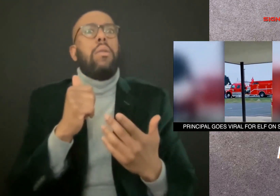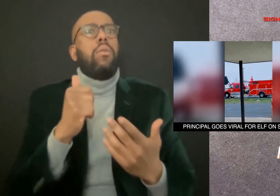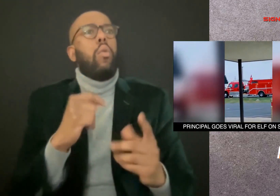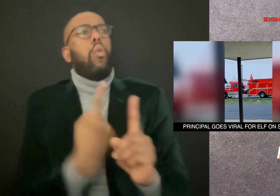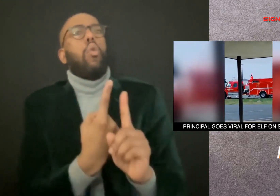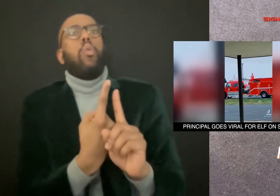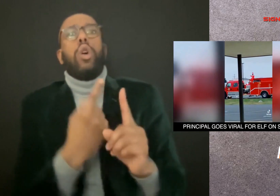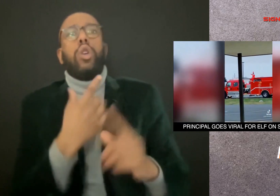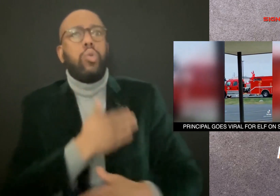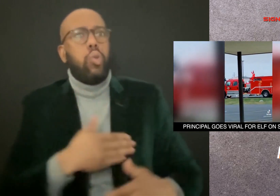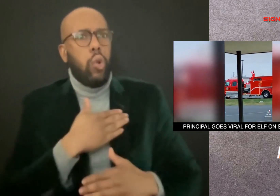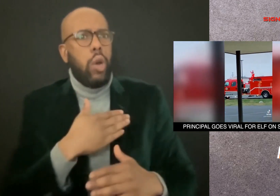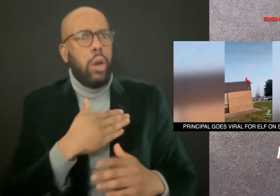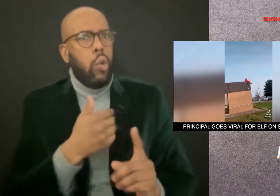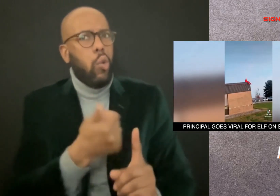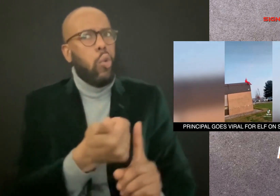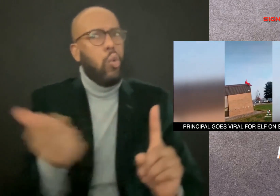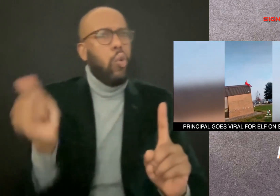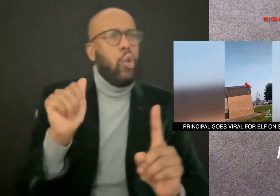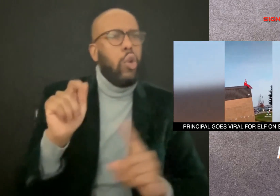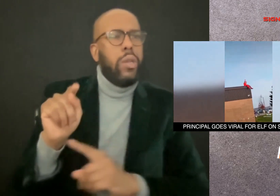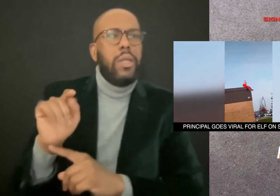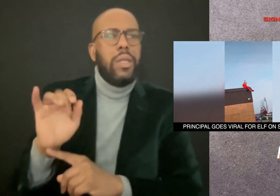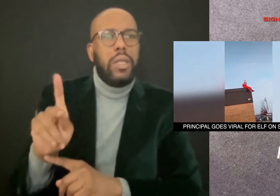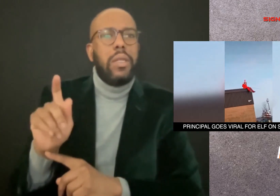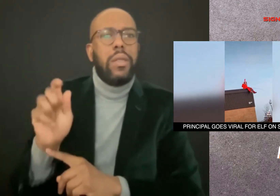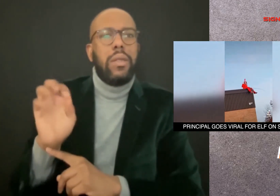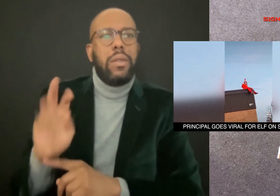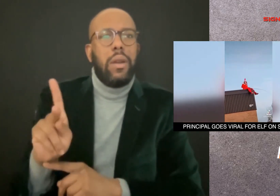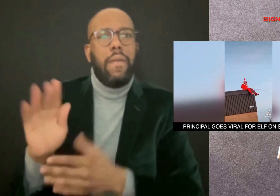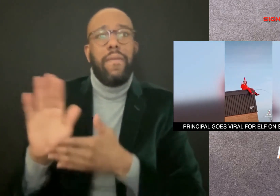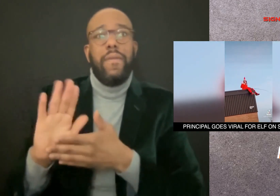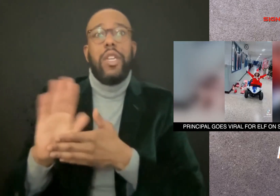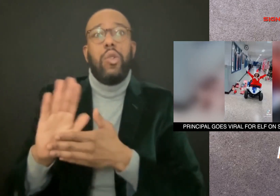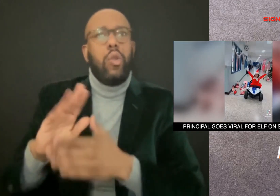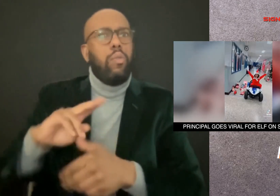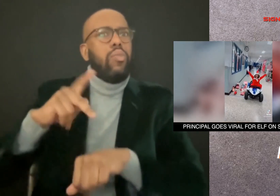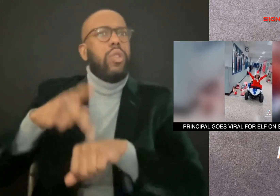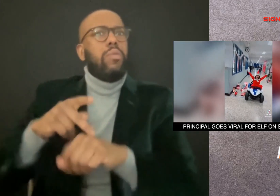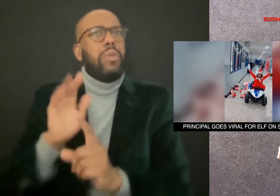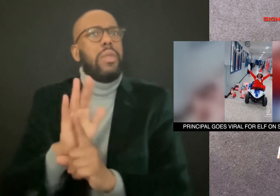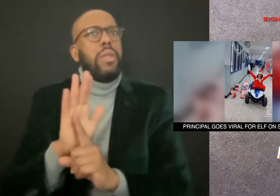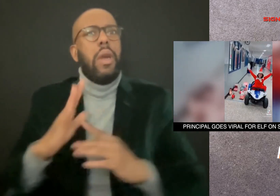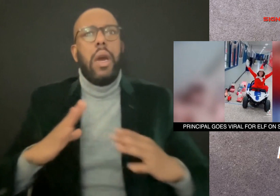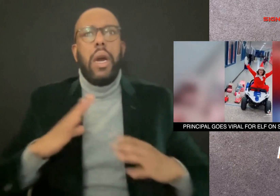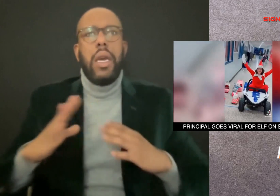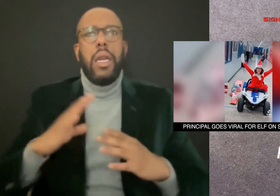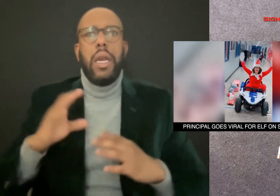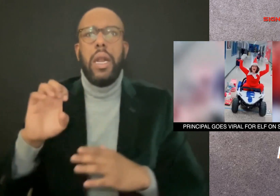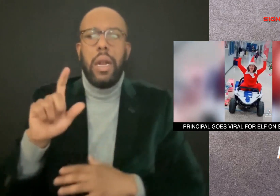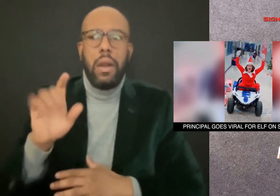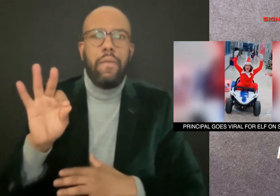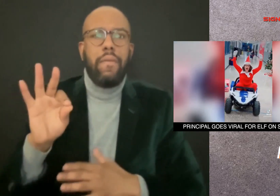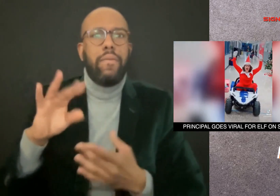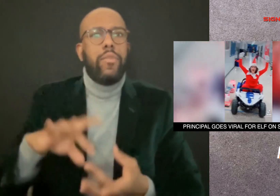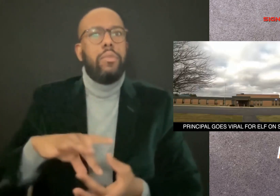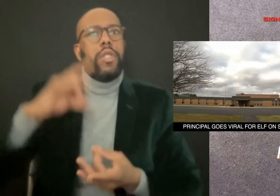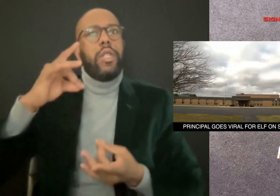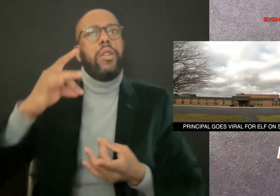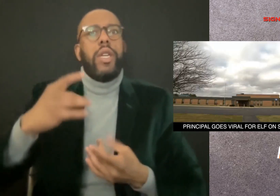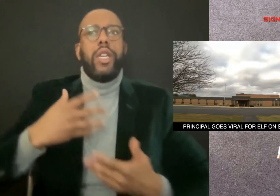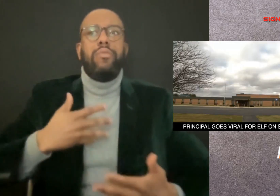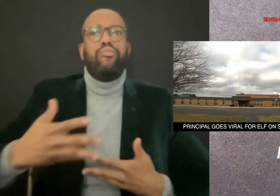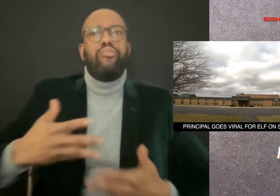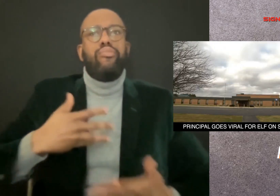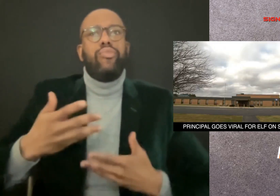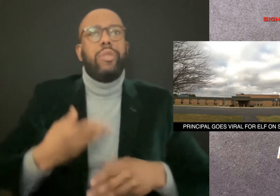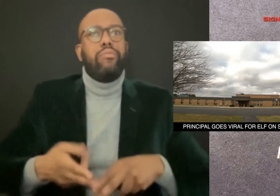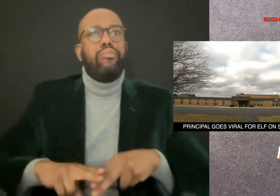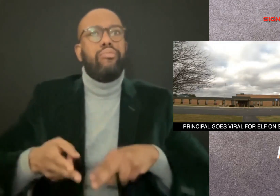ones enjoying it TikTok videos of the principal's holiday elf spirit have racked up more than